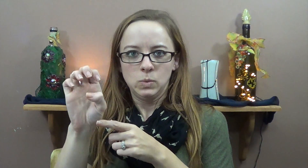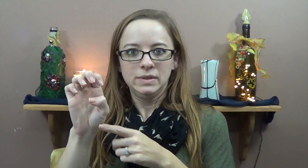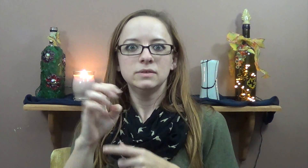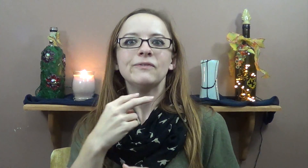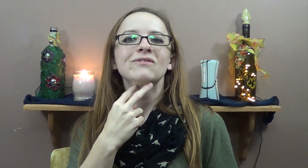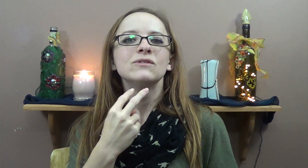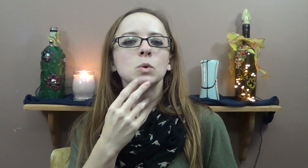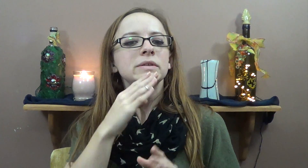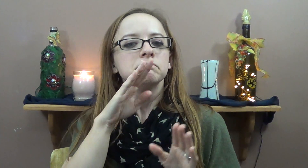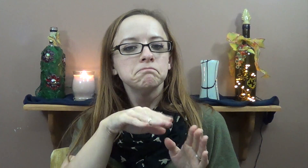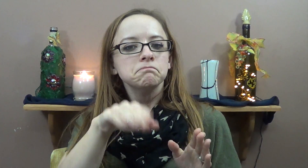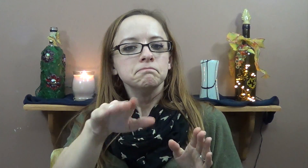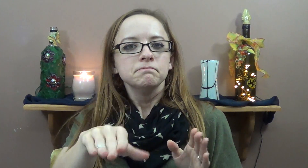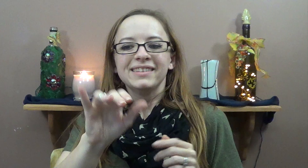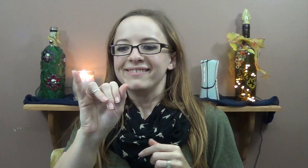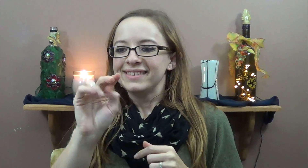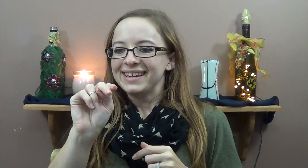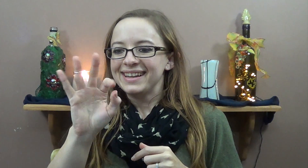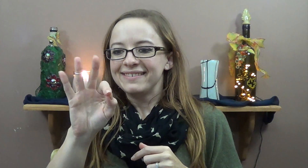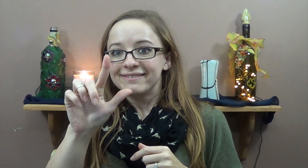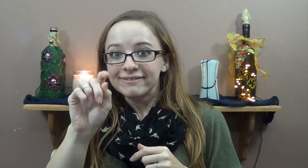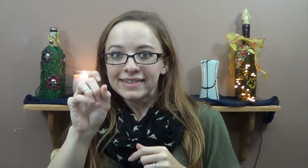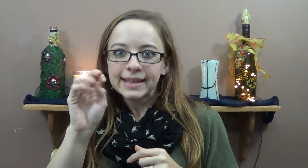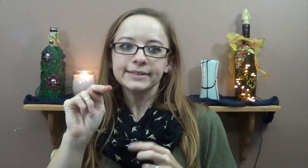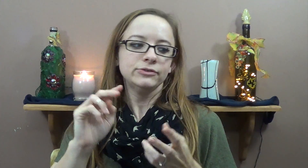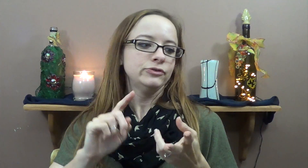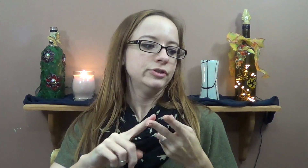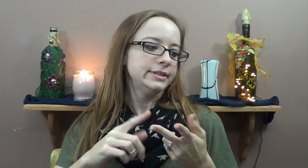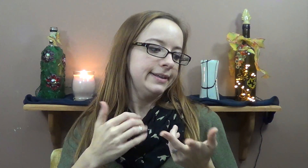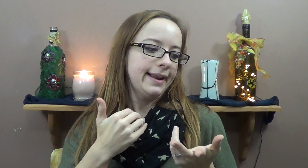a "tone of voice". So you have inflection,